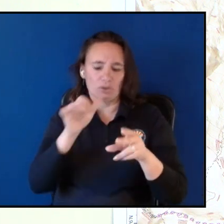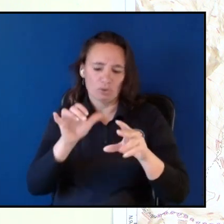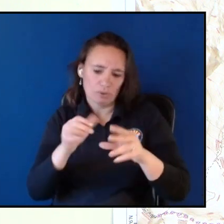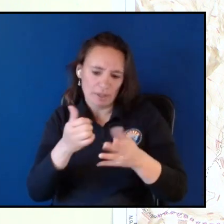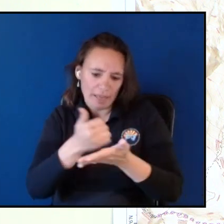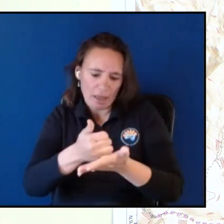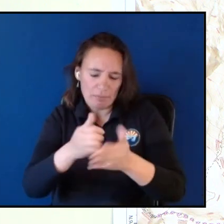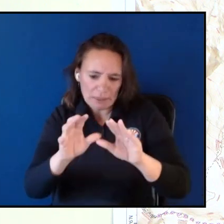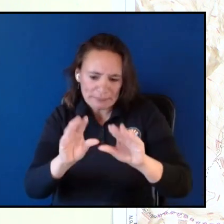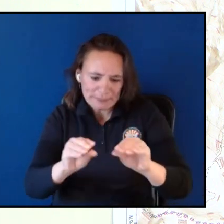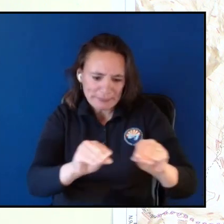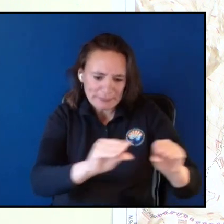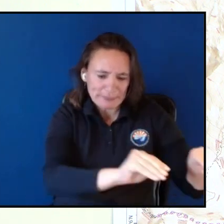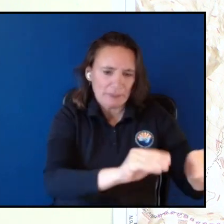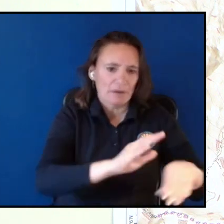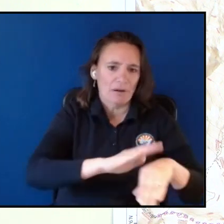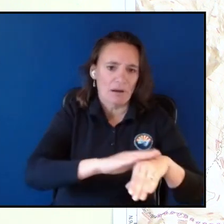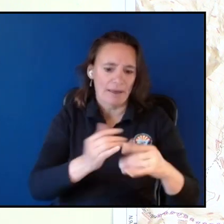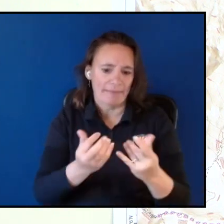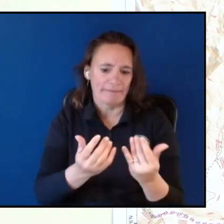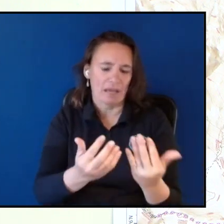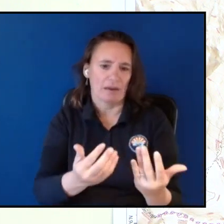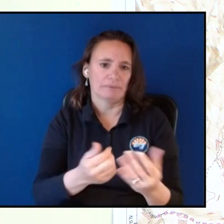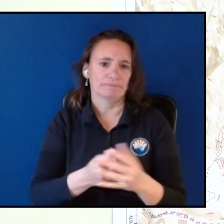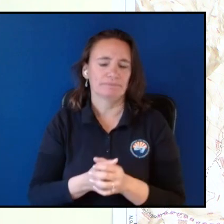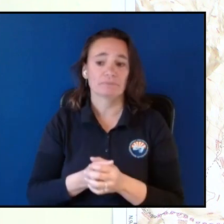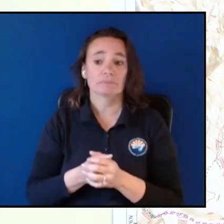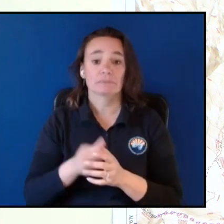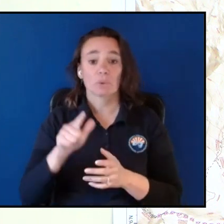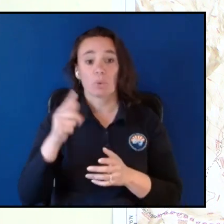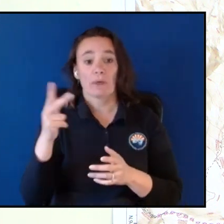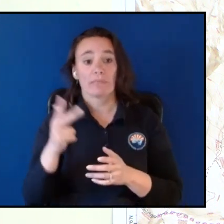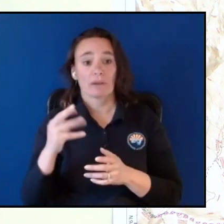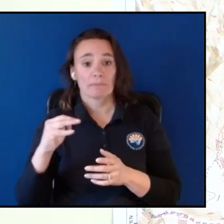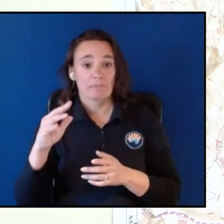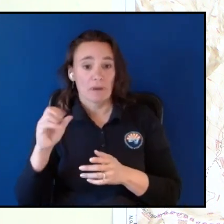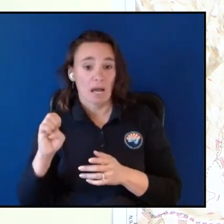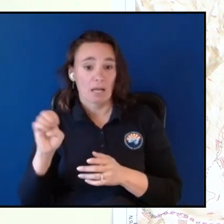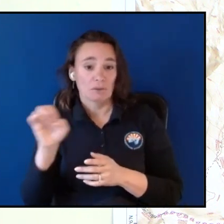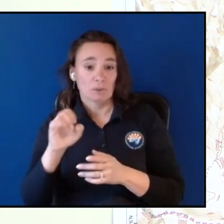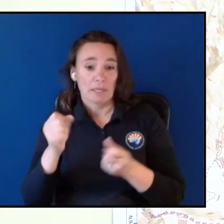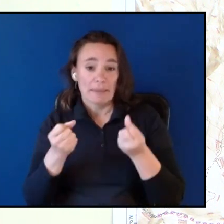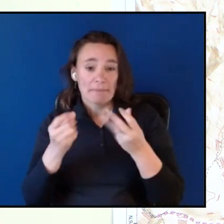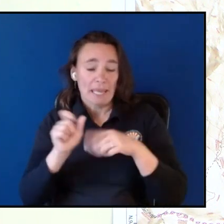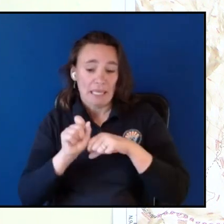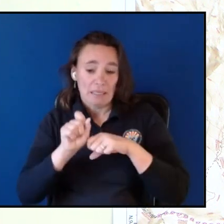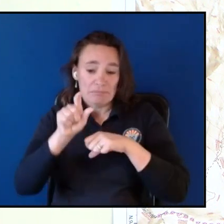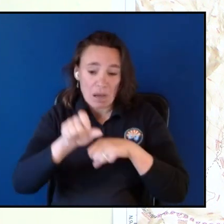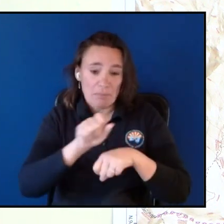reason they only made 1/3 of a mile is that there's a lot of spots, this is all just thick mixed conifer and then it goes